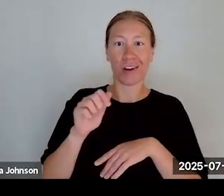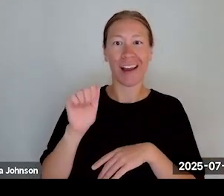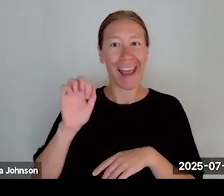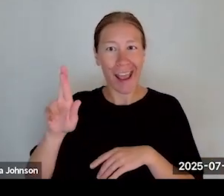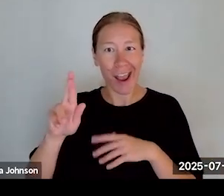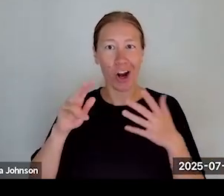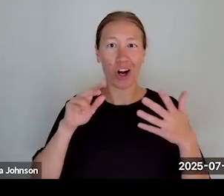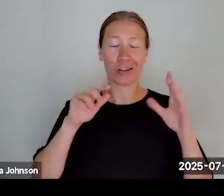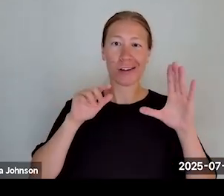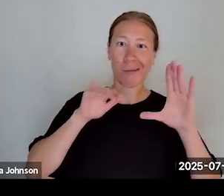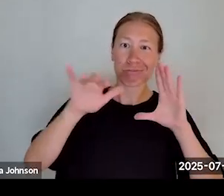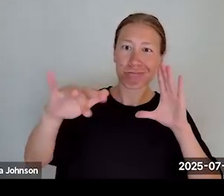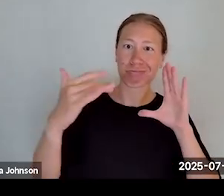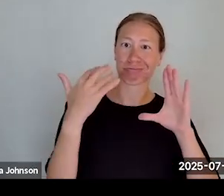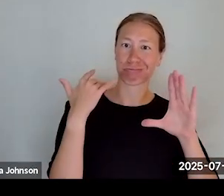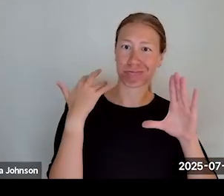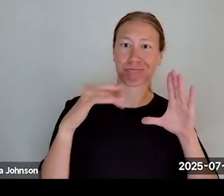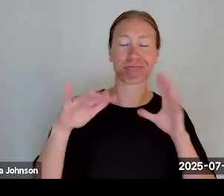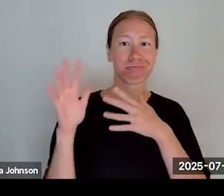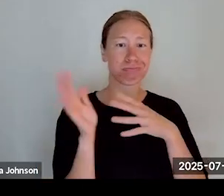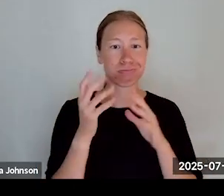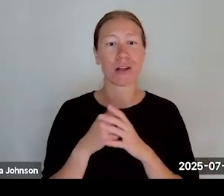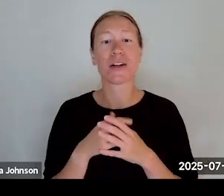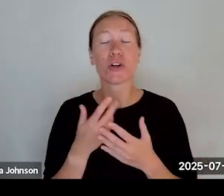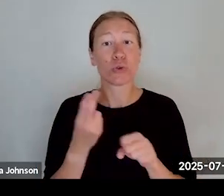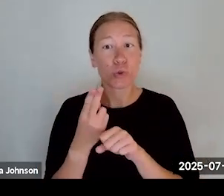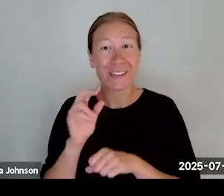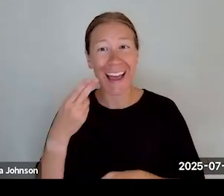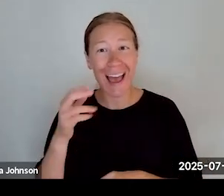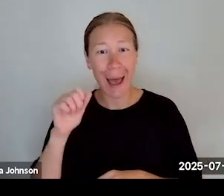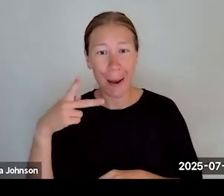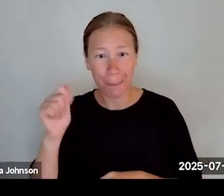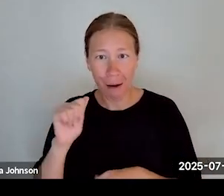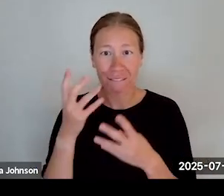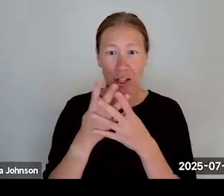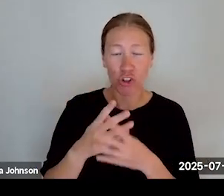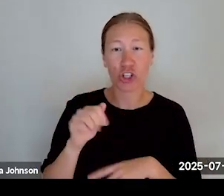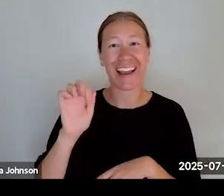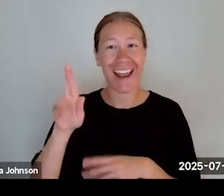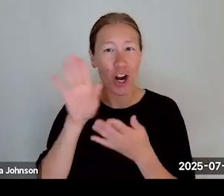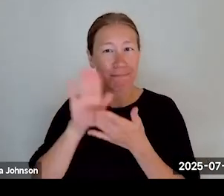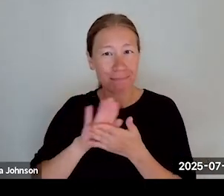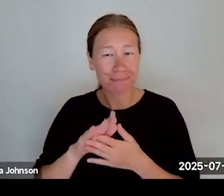or provide the employee with access to masks or other protective clothing. We need to remember that not everyone